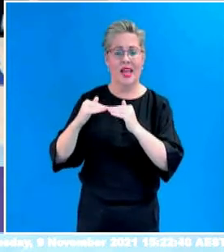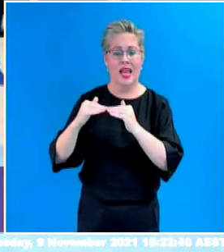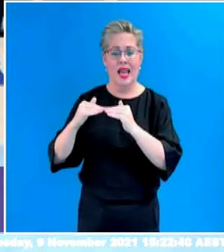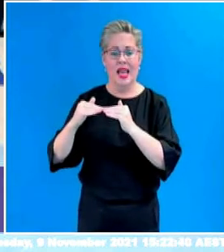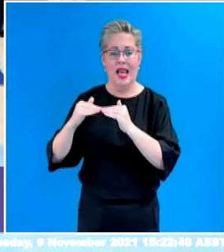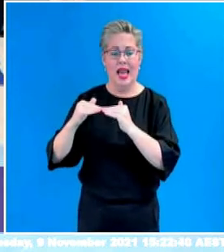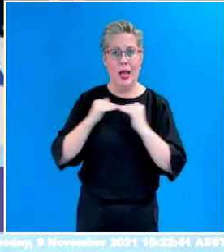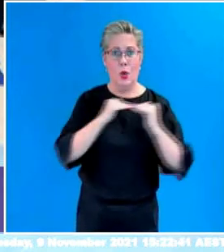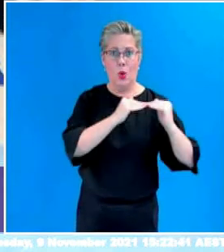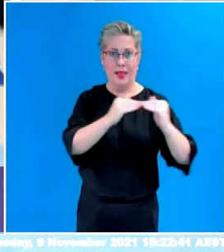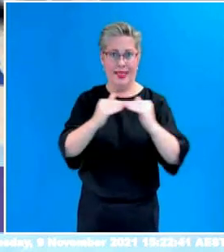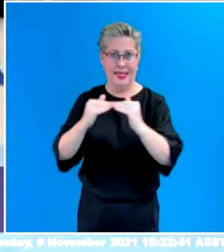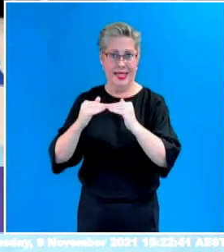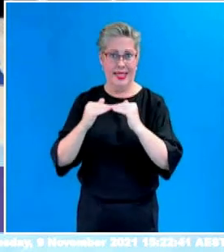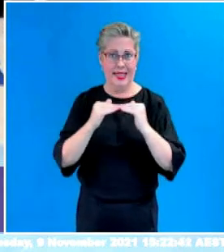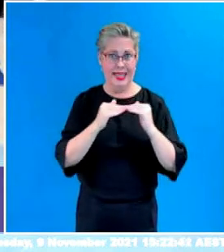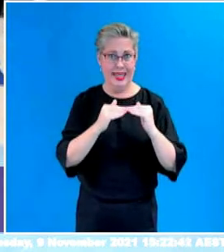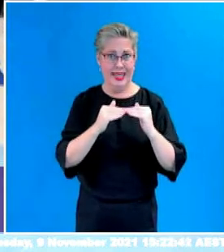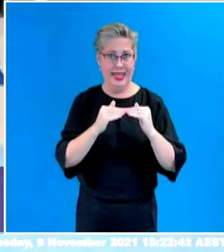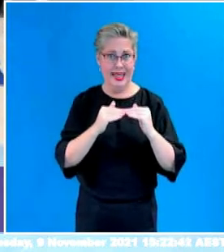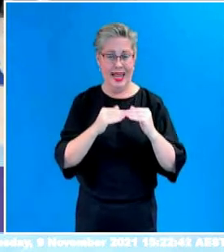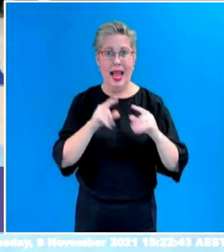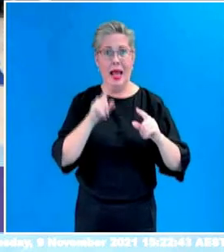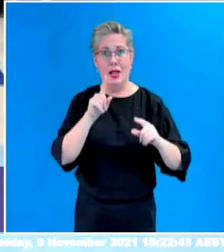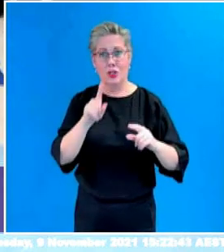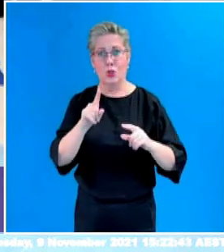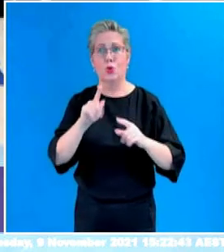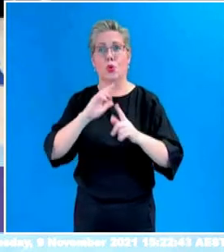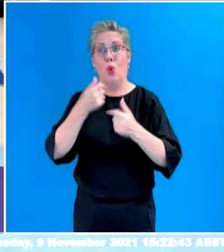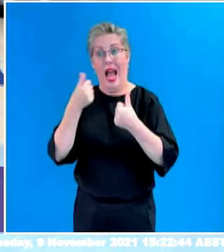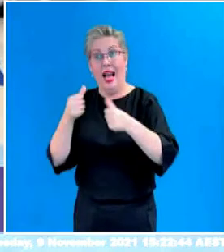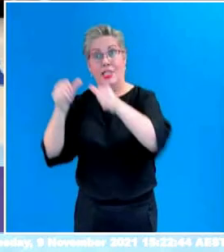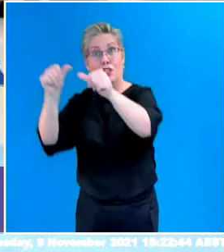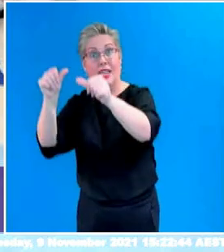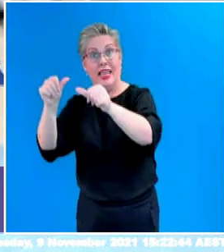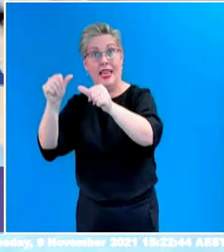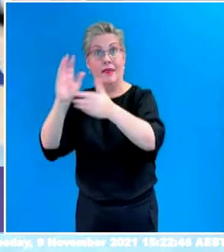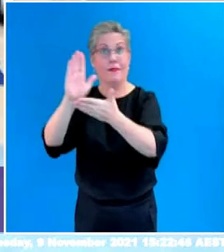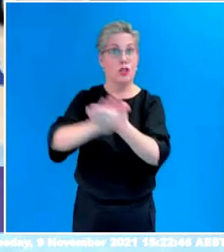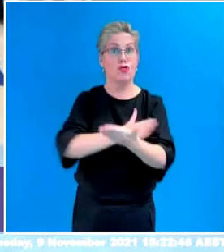So I'm not an expert in this field but I imagine that the two are the same